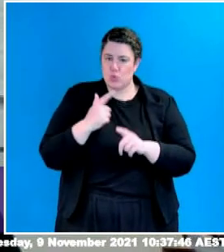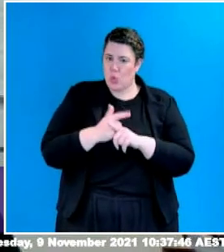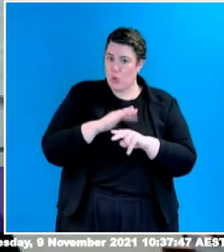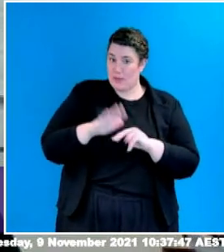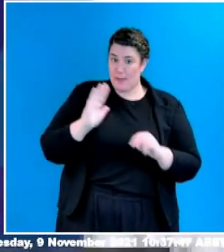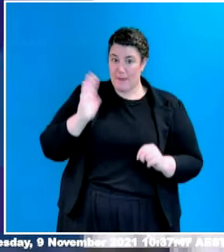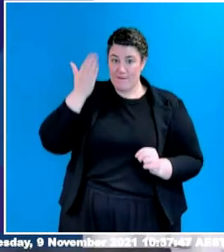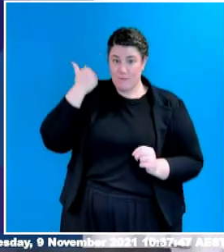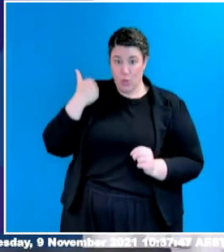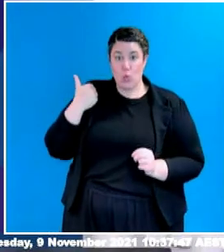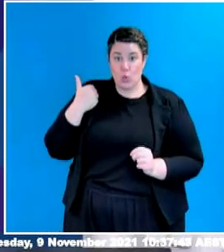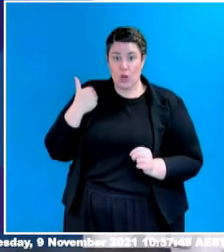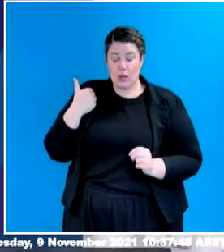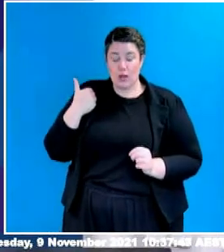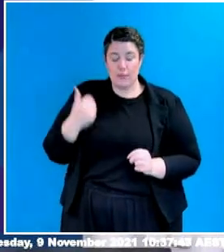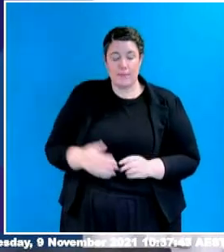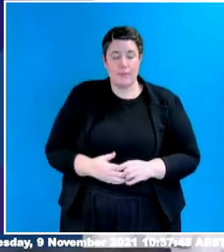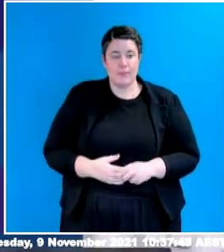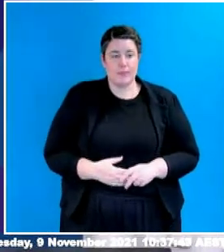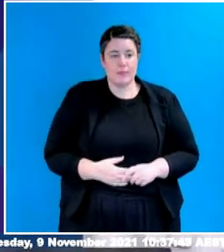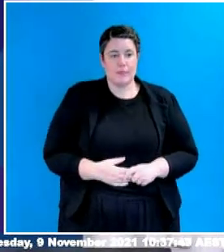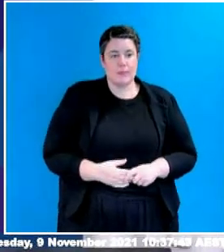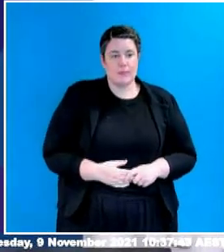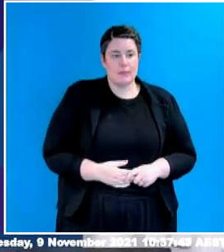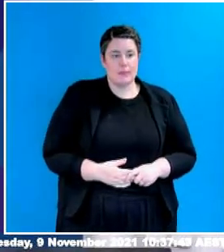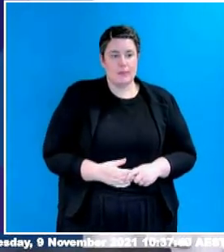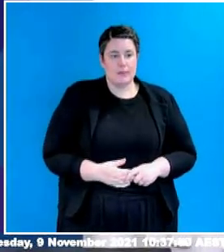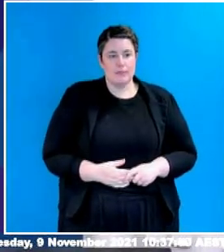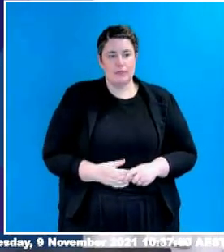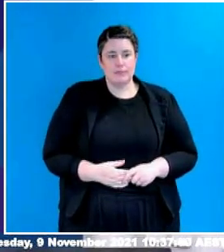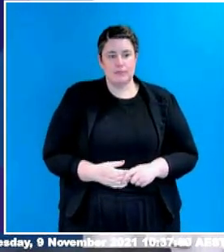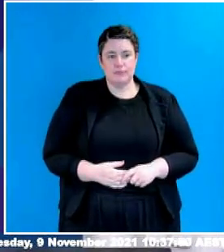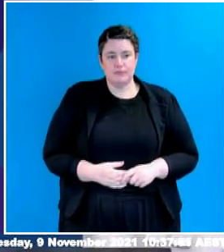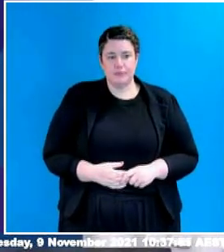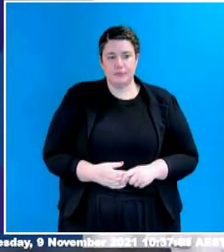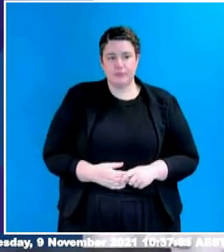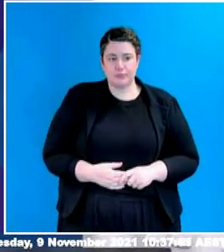earlier, that is, do you think again the lack of disability rights being